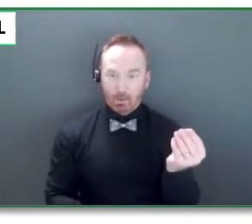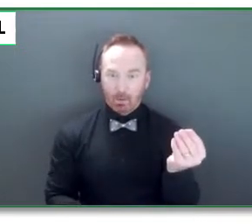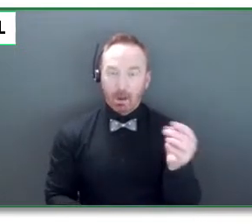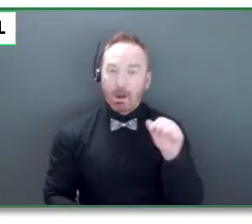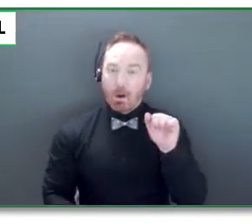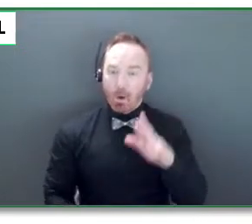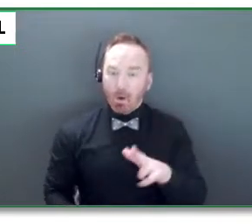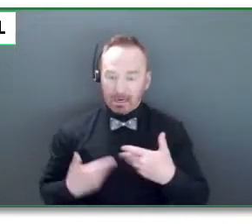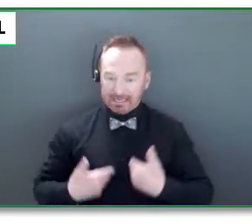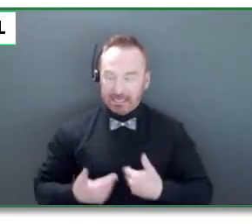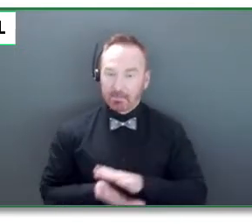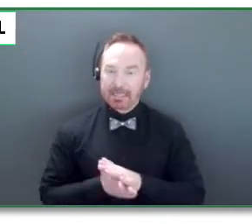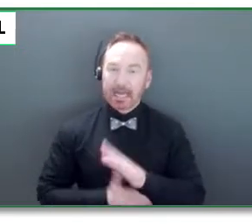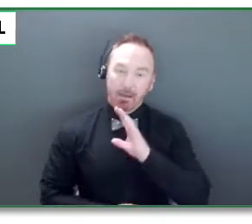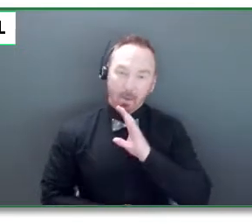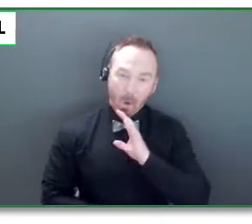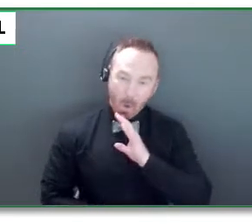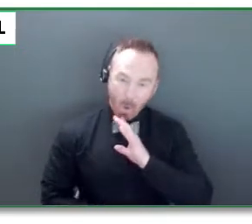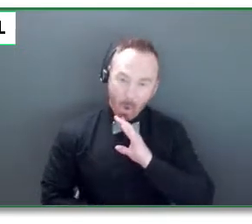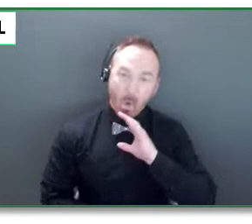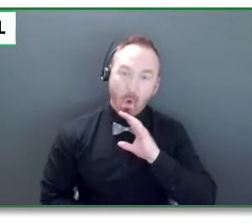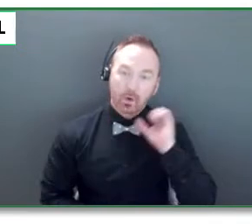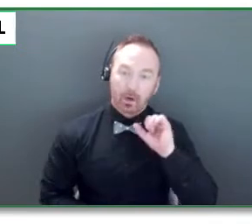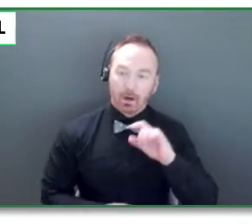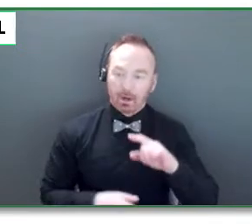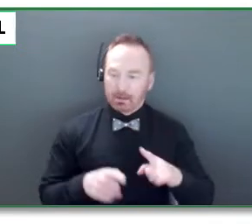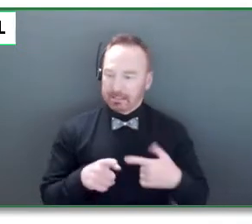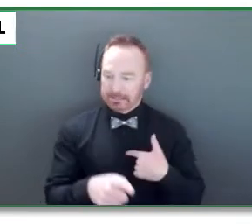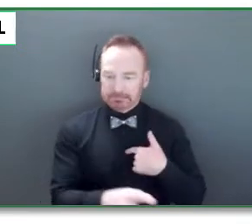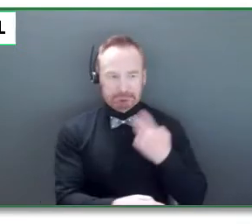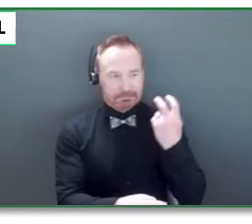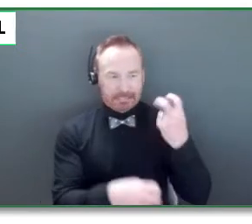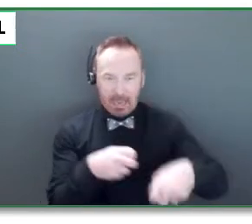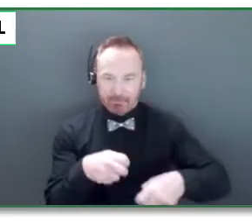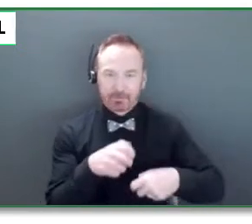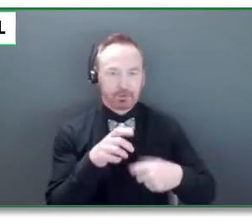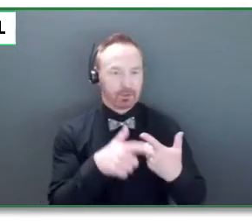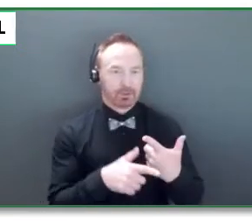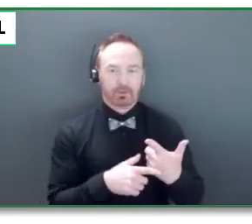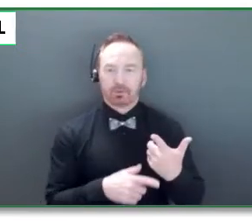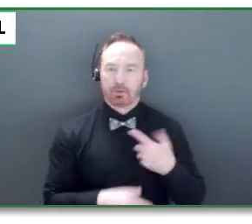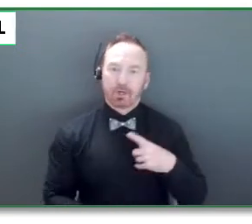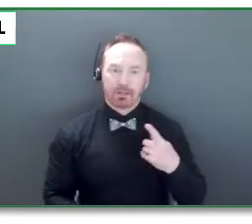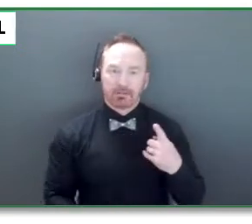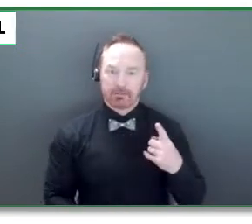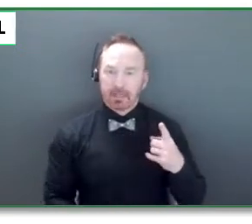difficult for them to walk for or to uh pull um go up at a hill with a